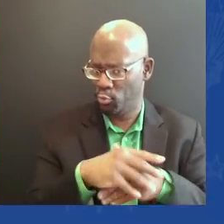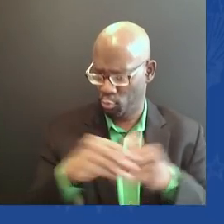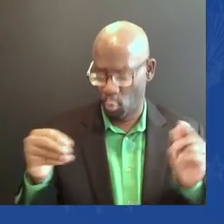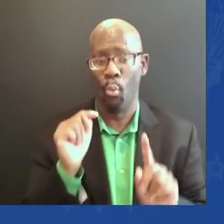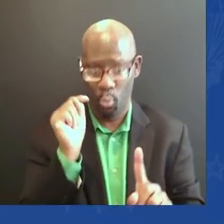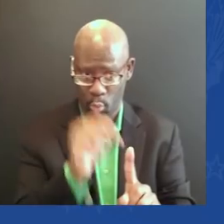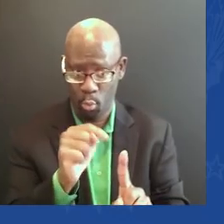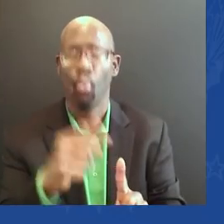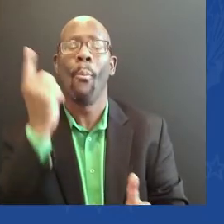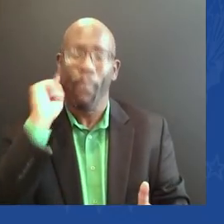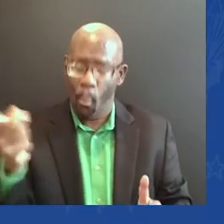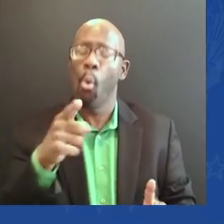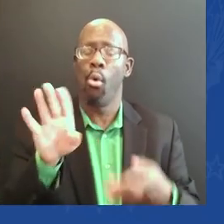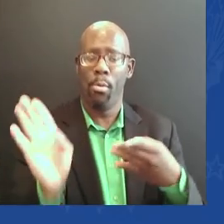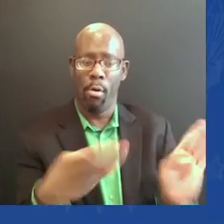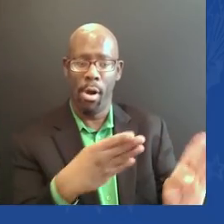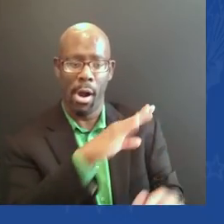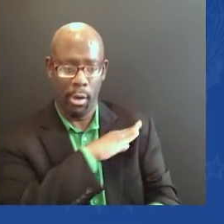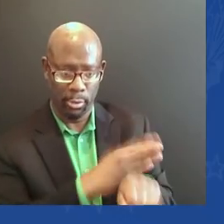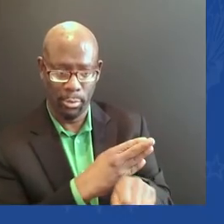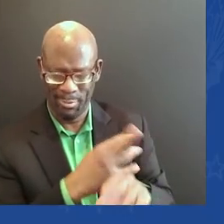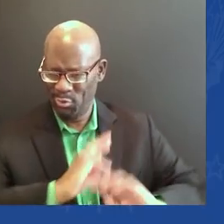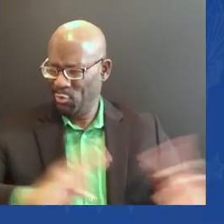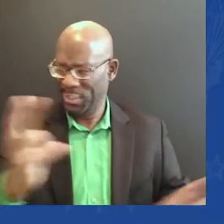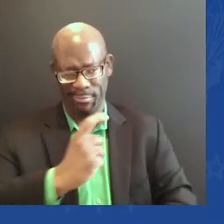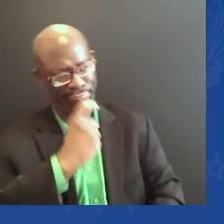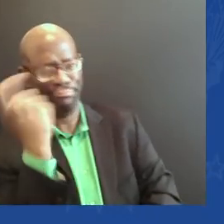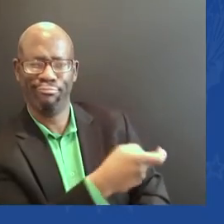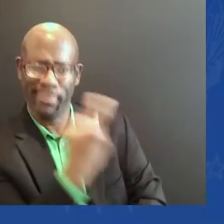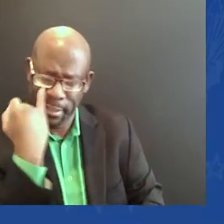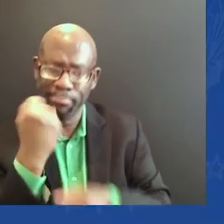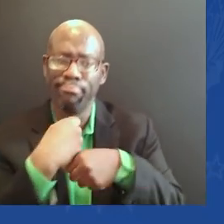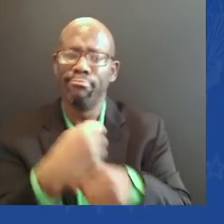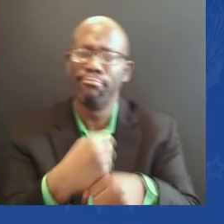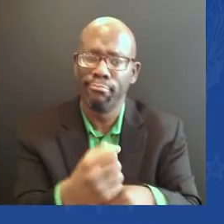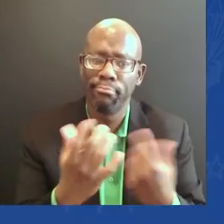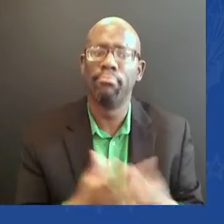on solar panels, on wind, and a whole range of other things, and winterizing their properties.